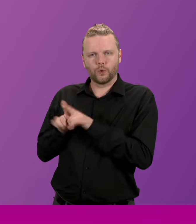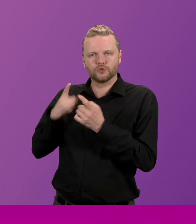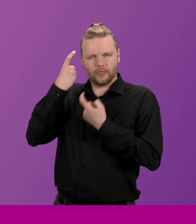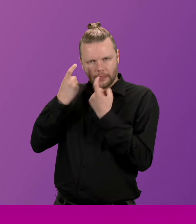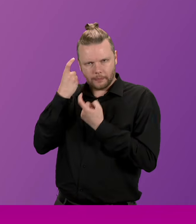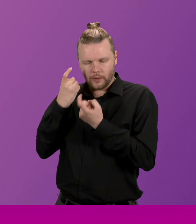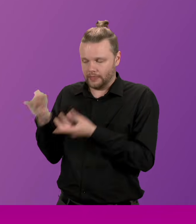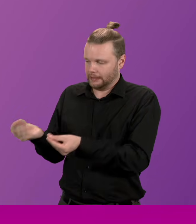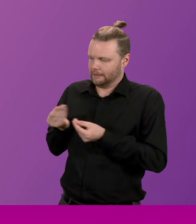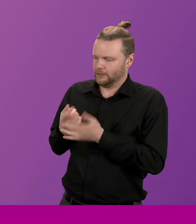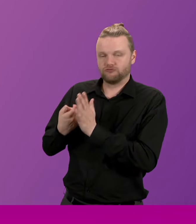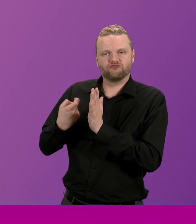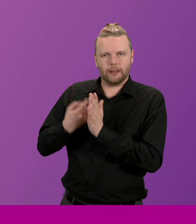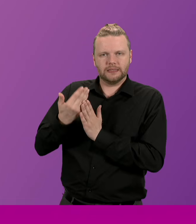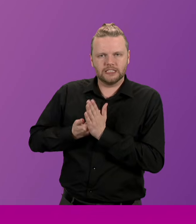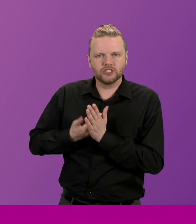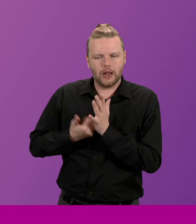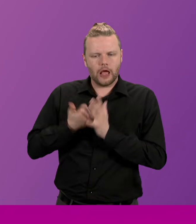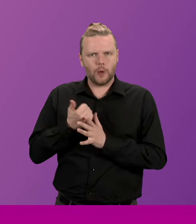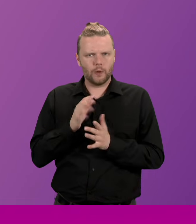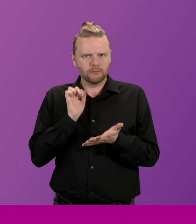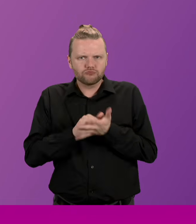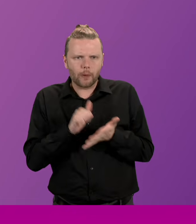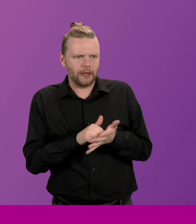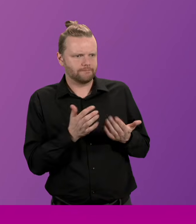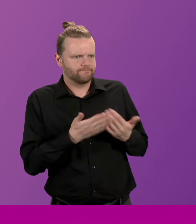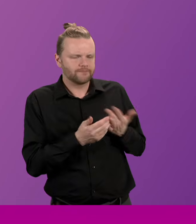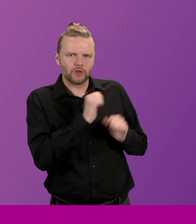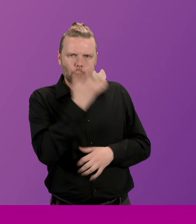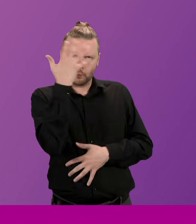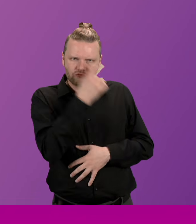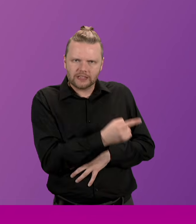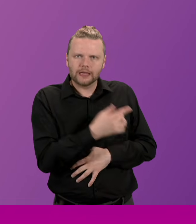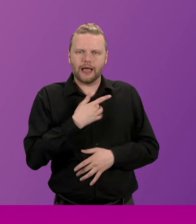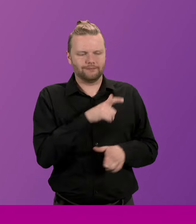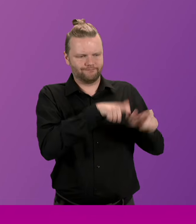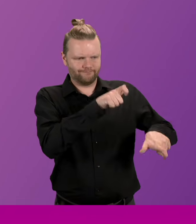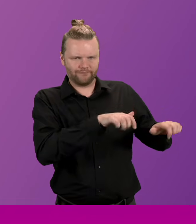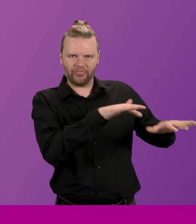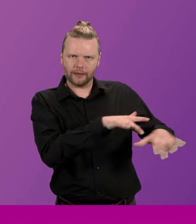and provide me with recommendations on how we can properly address Mr Rennie’s concerns and those of his constituents.